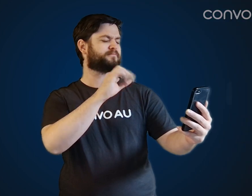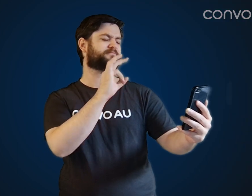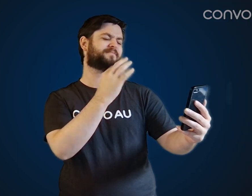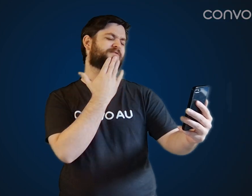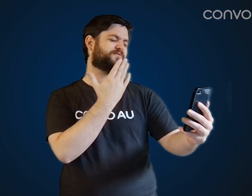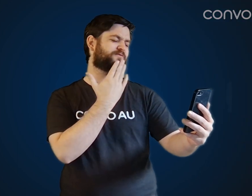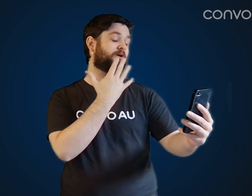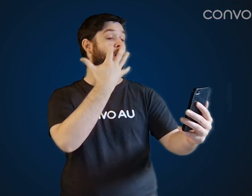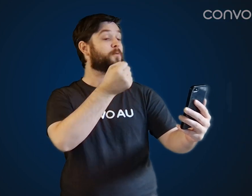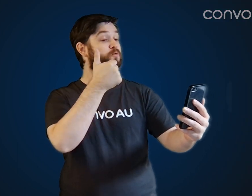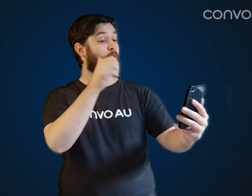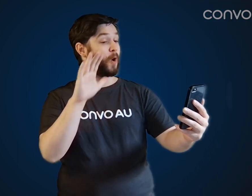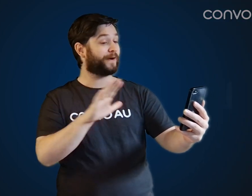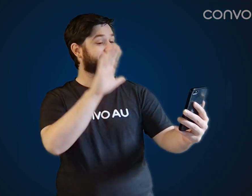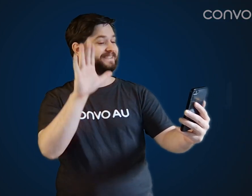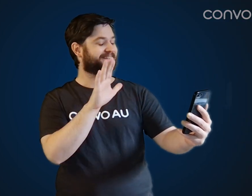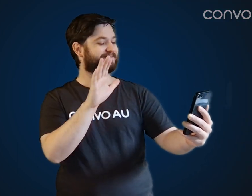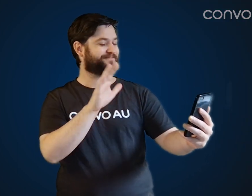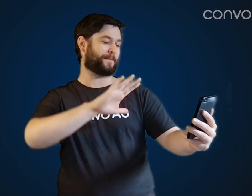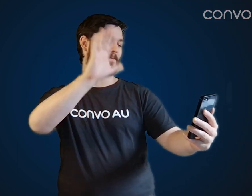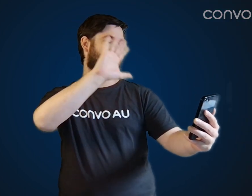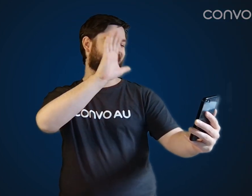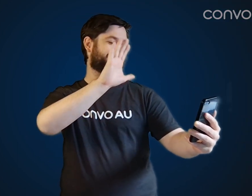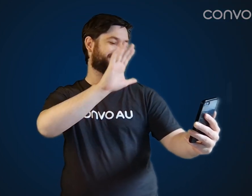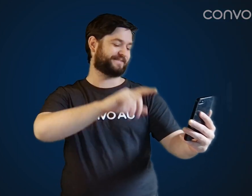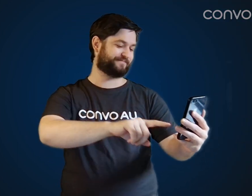Thank you. Have a good holiday. Bye.